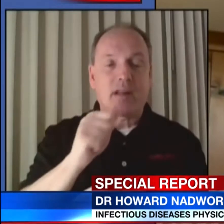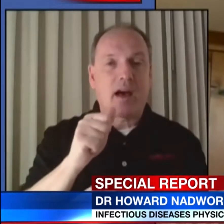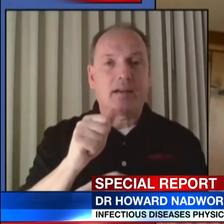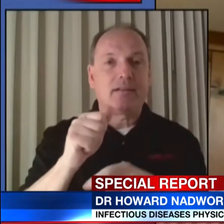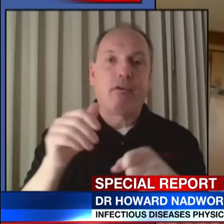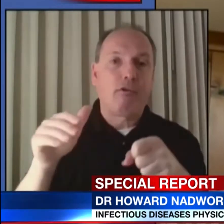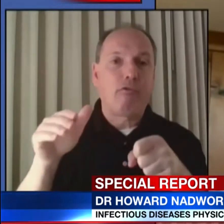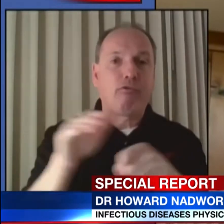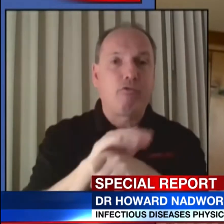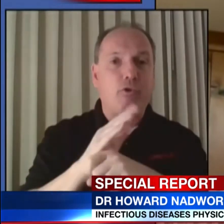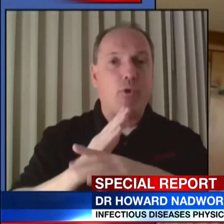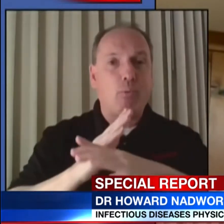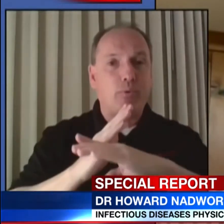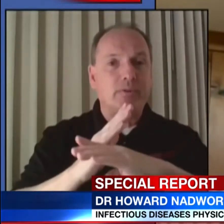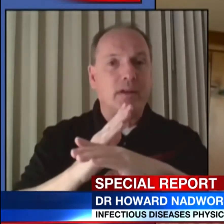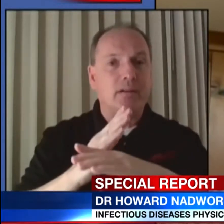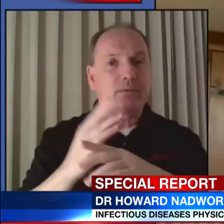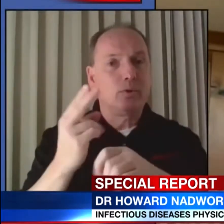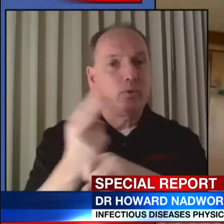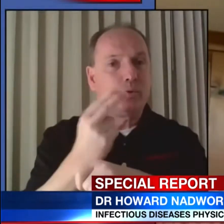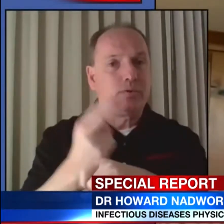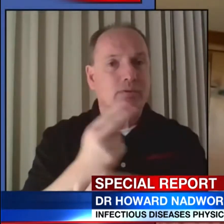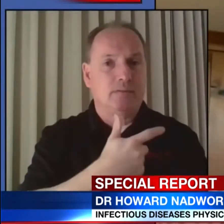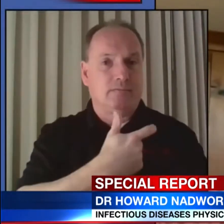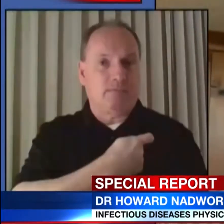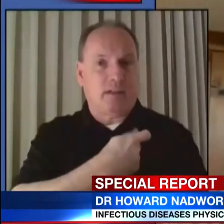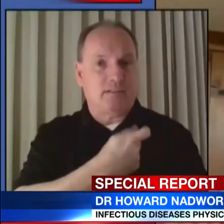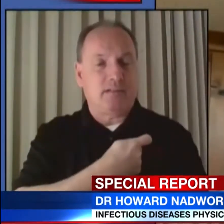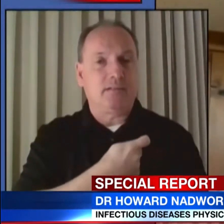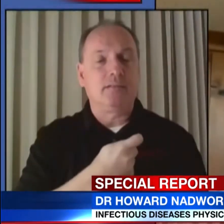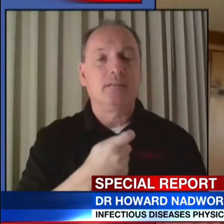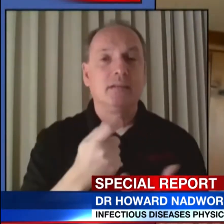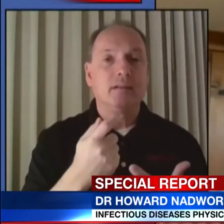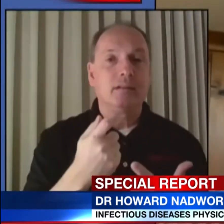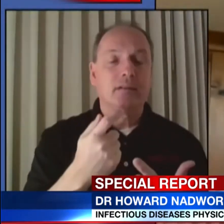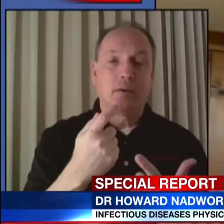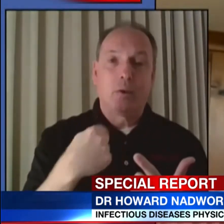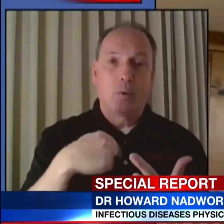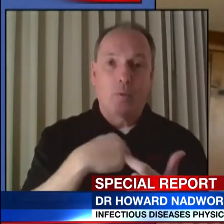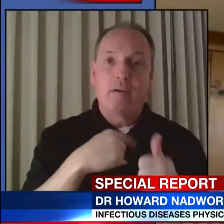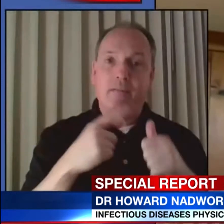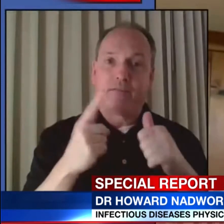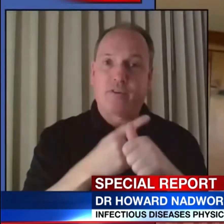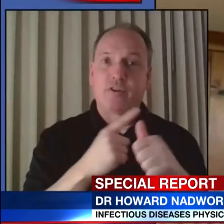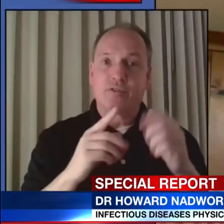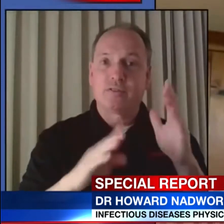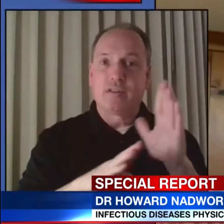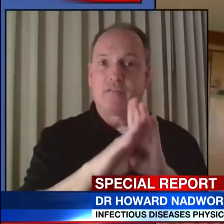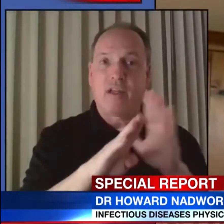CONTAGIOUS, TWO, MORE CAPABLE OF CAUSING SEVERE